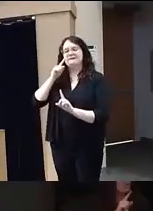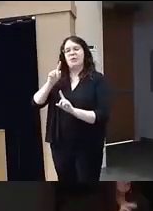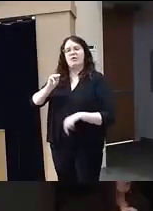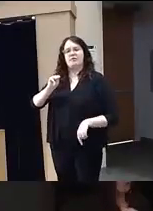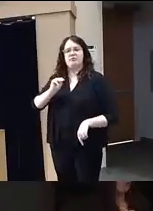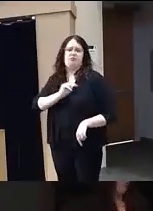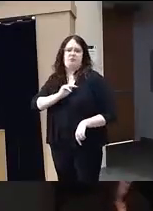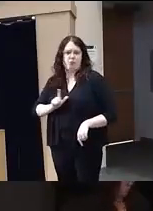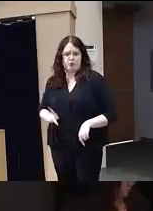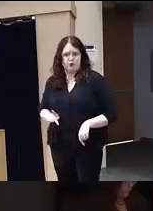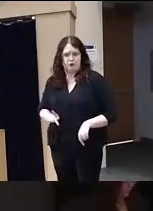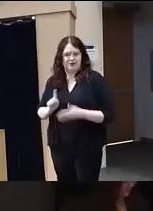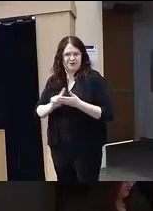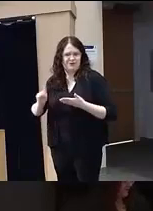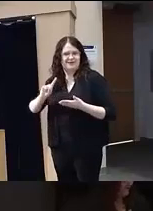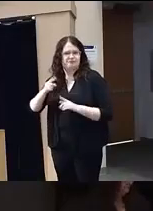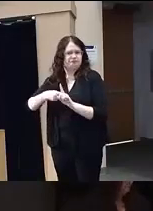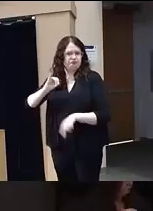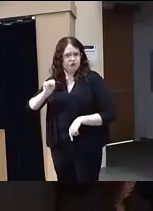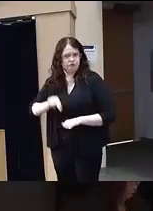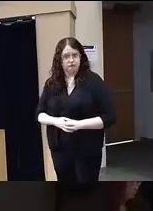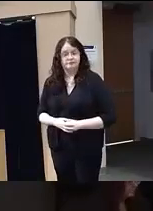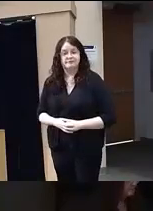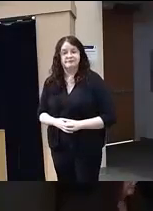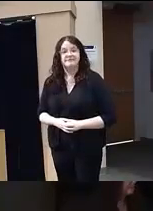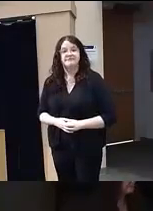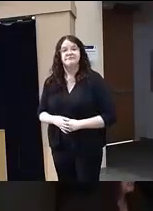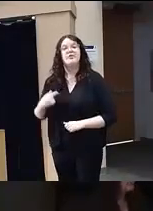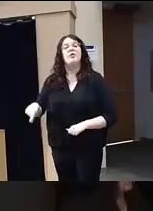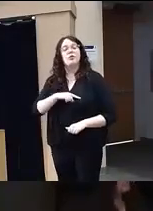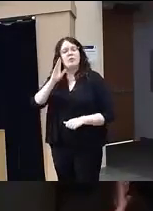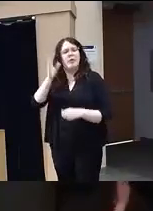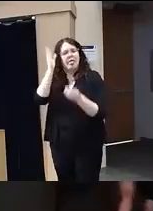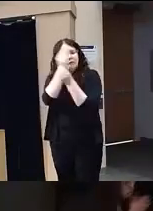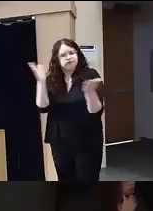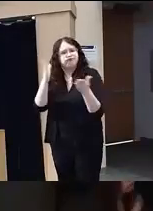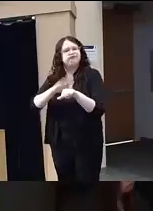we will also let you know when you're coming up on a special rounds in which we're sharing that space